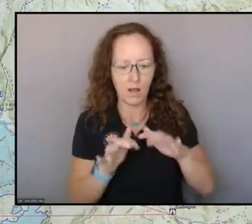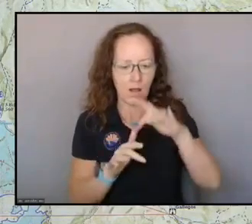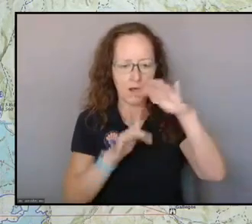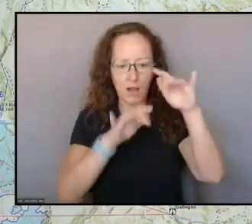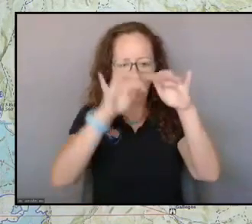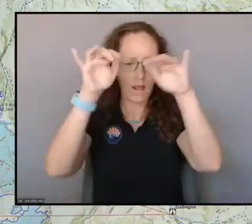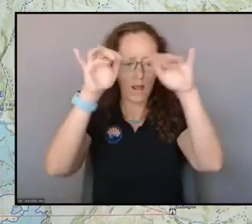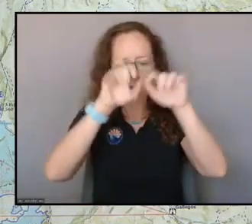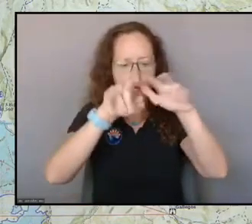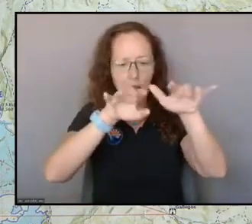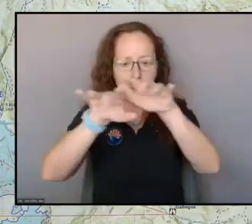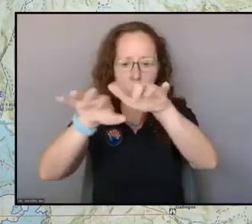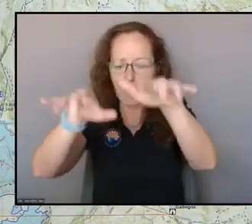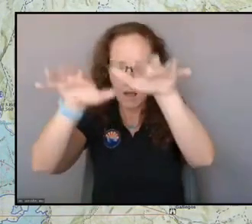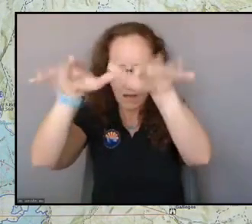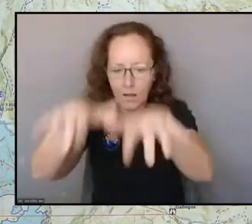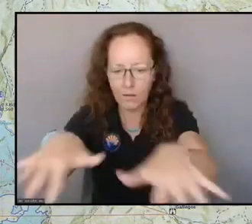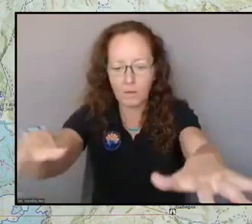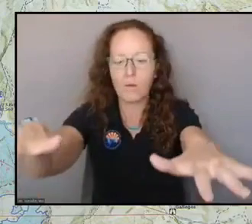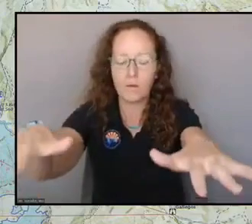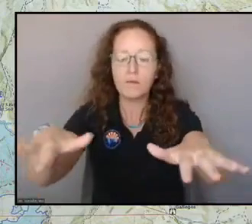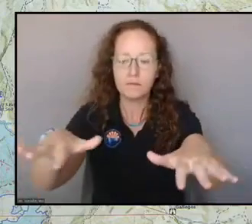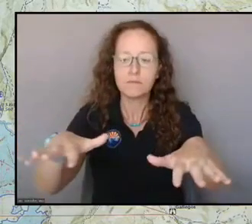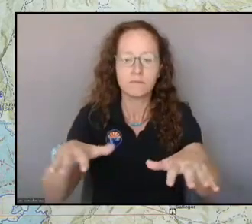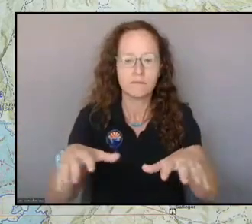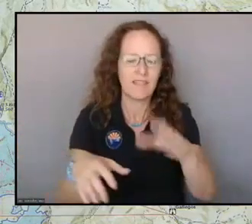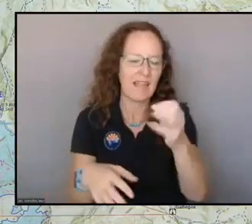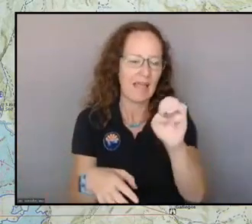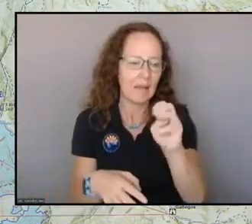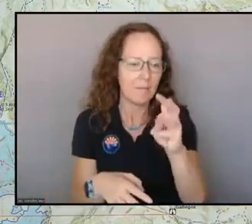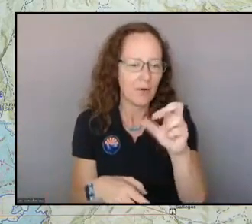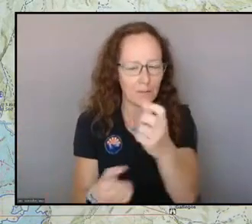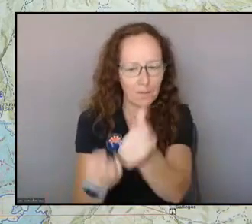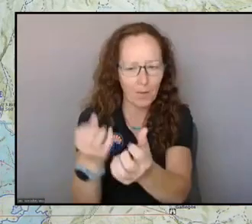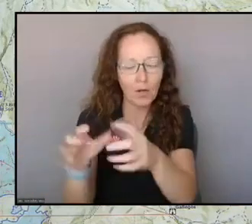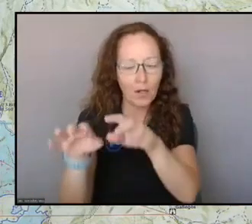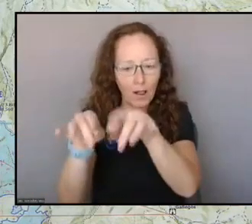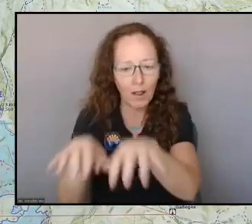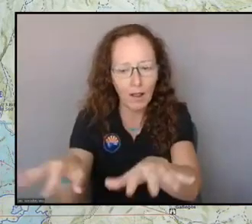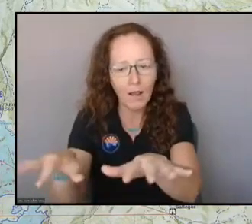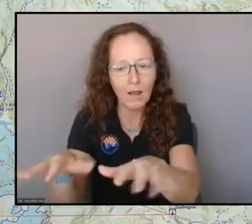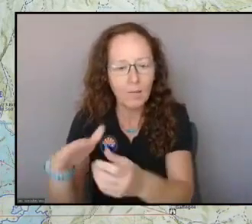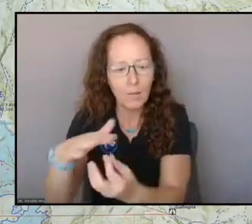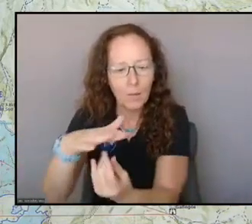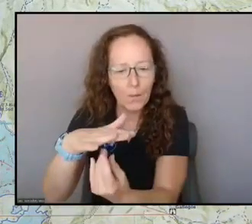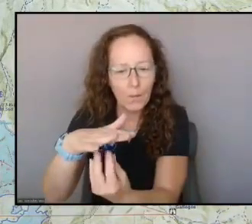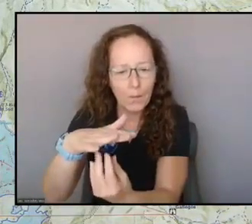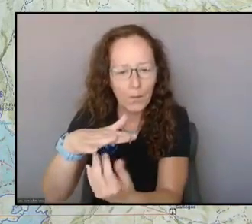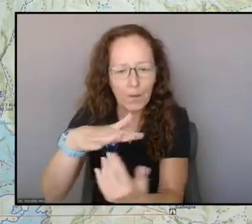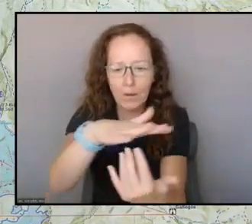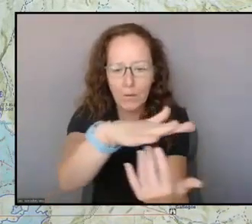PERIODS OF LARGE FIRE GROWTH, THAT SOME OF THAT HEAT IS GOING TO GO UNNOTICE.